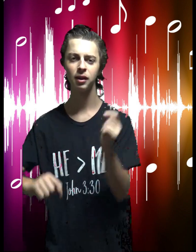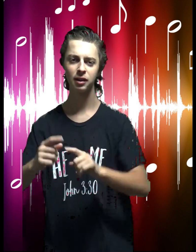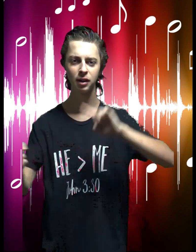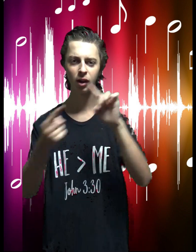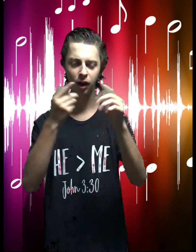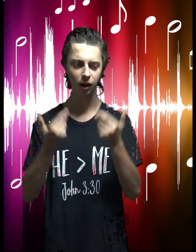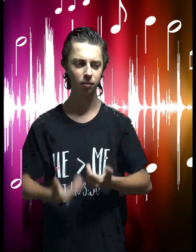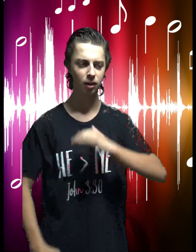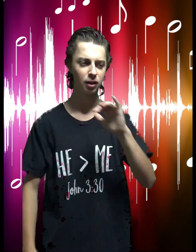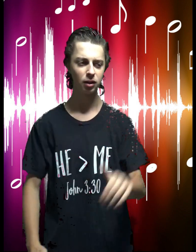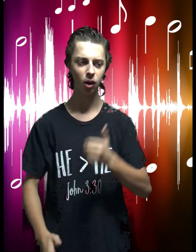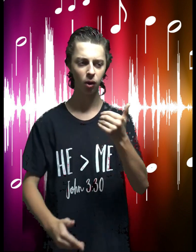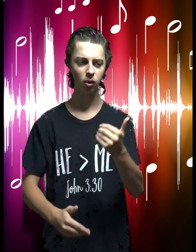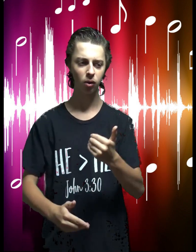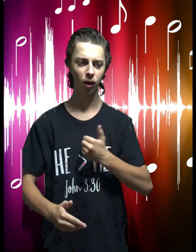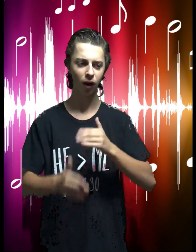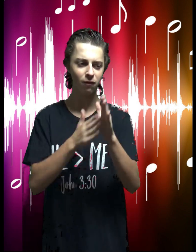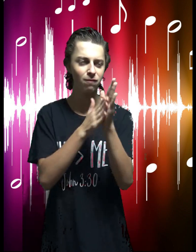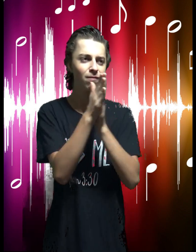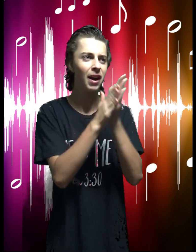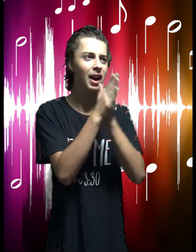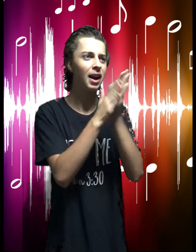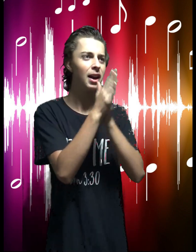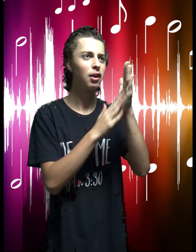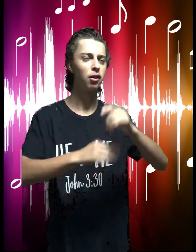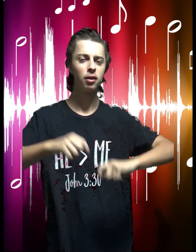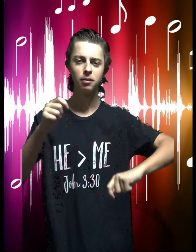Til' I am a soul on fire